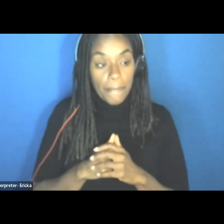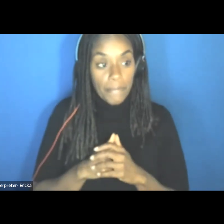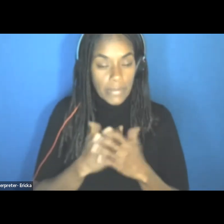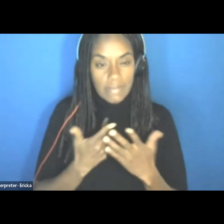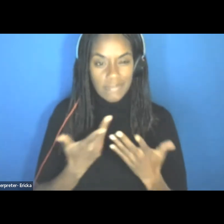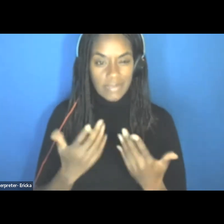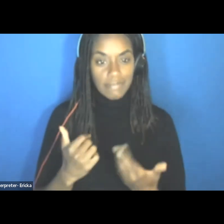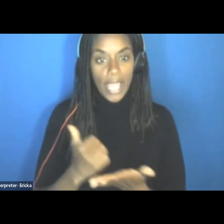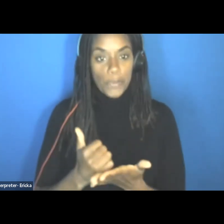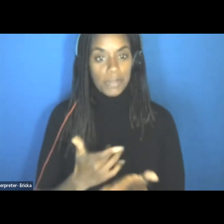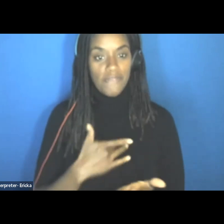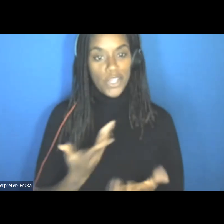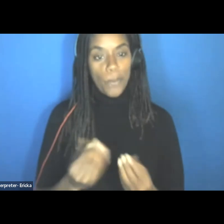For instance, how the audio sounds are or if there is a, a description of the place, if they happen to have that.